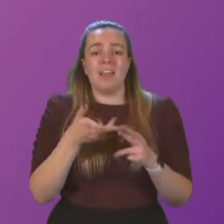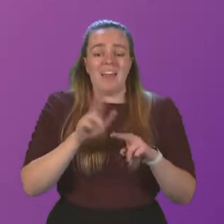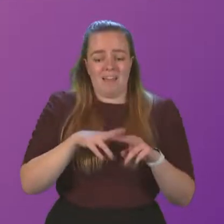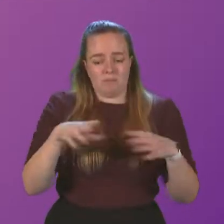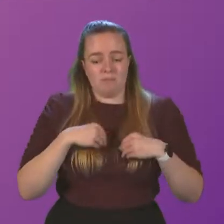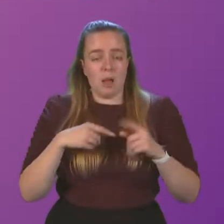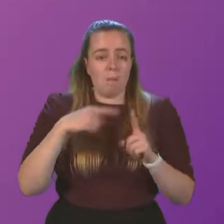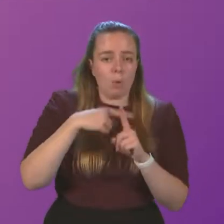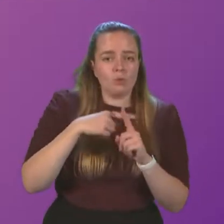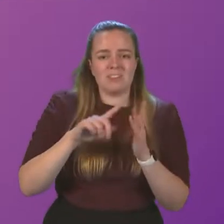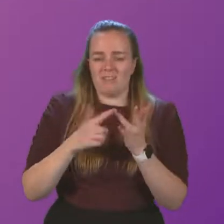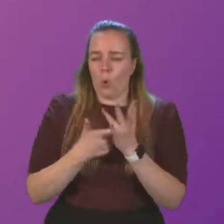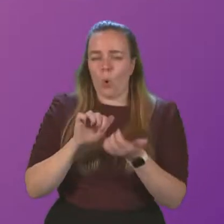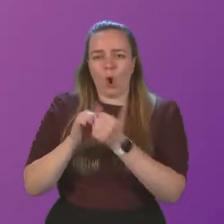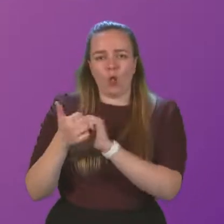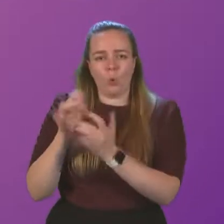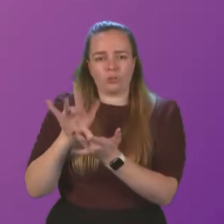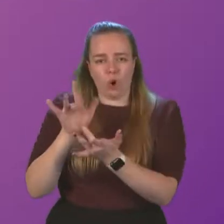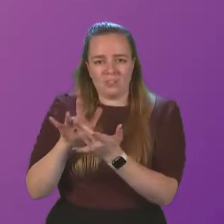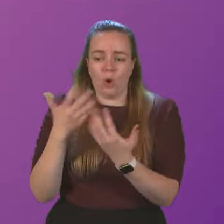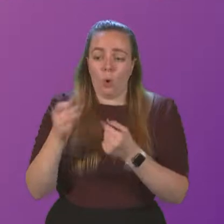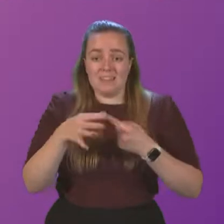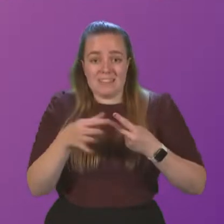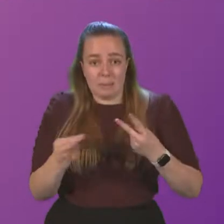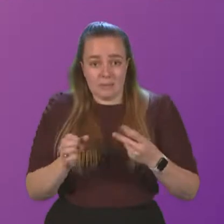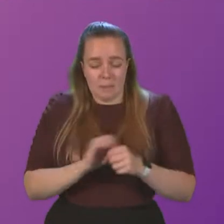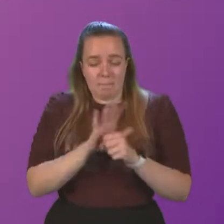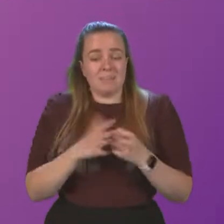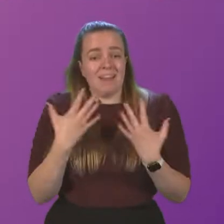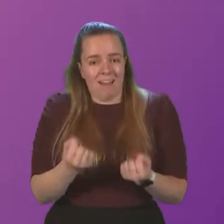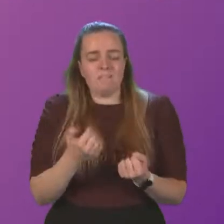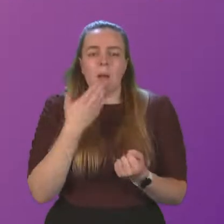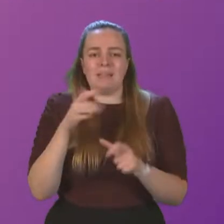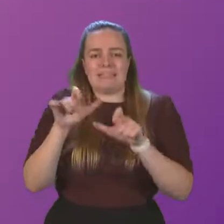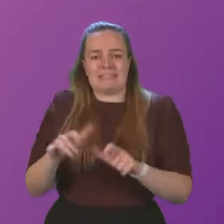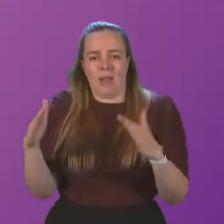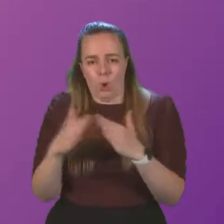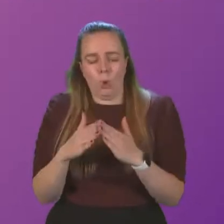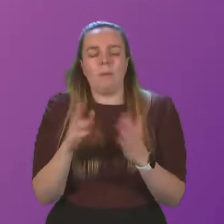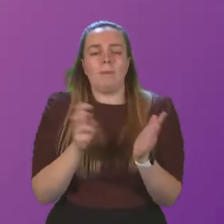as a close contact or have symptoms of the virus, please self-isolate and book a PCR test.